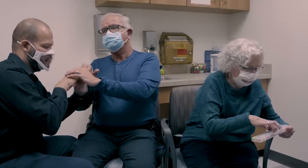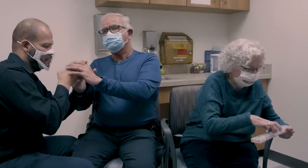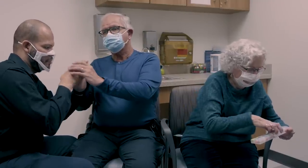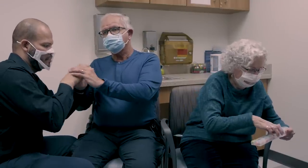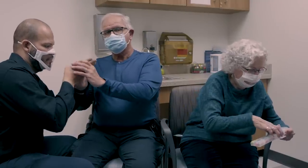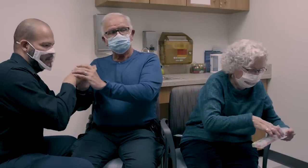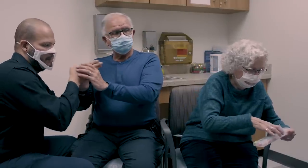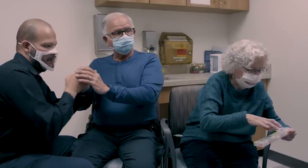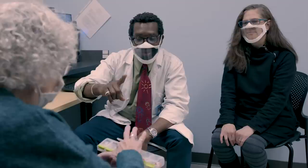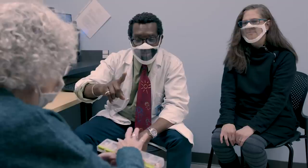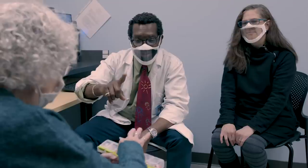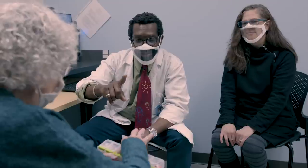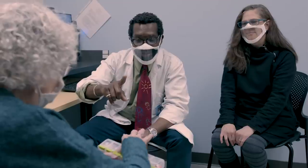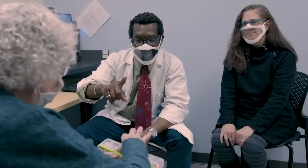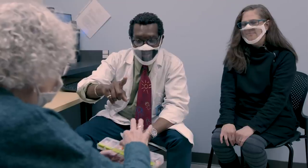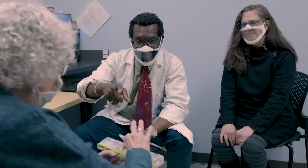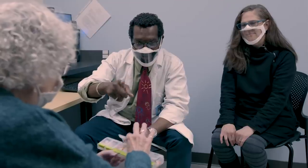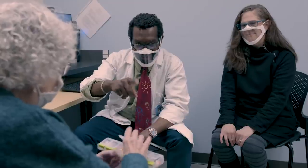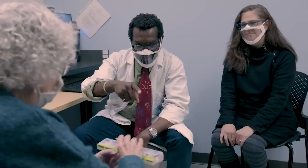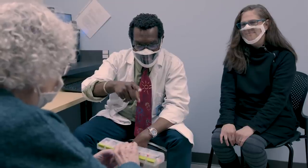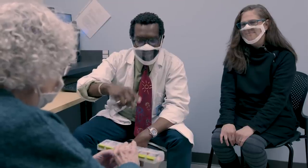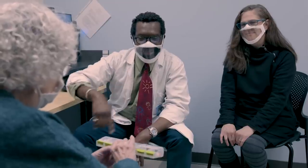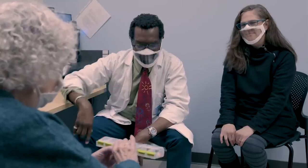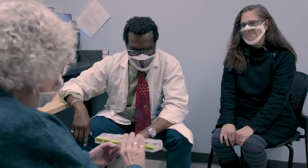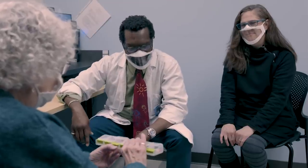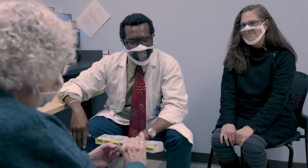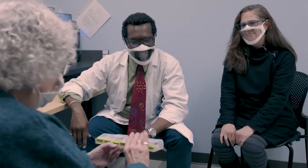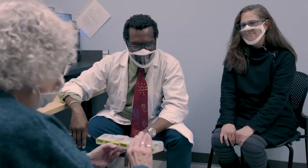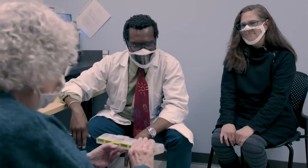Then, use the teach-back method to check for full comprehension.